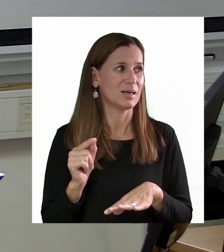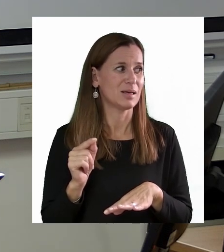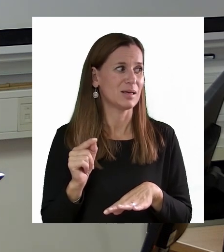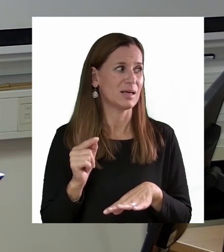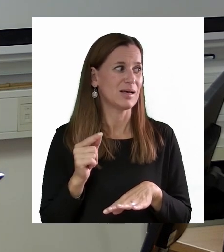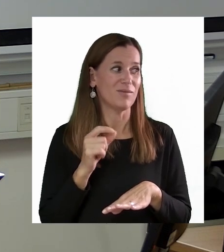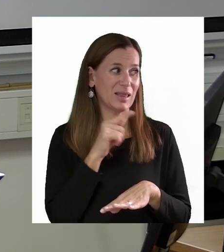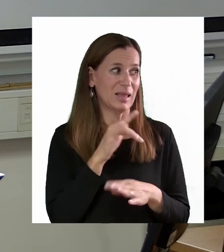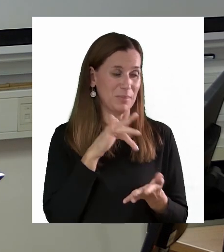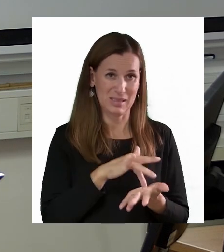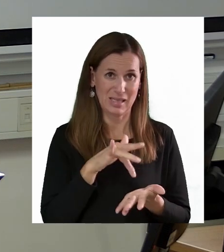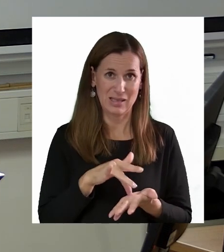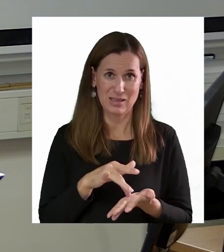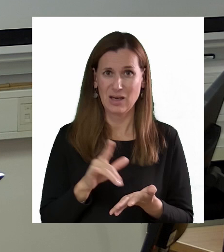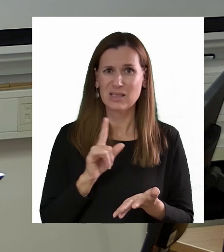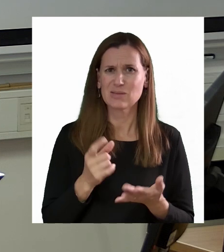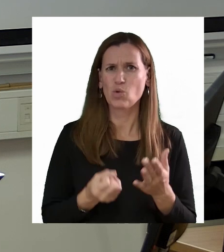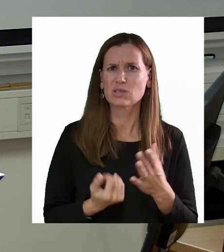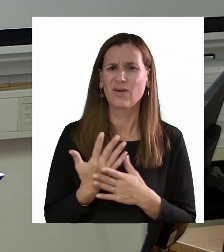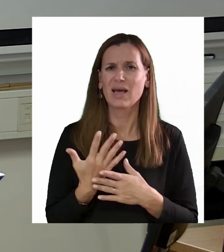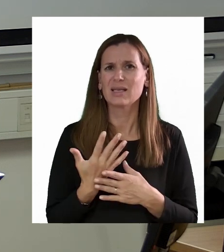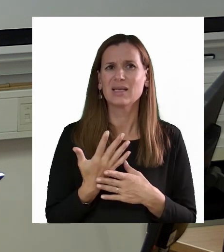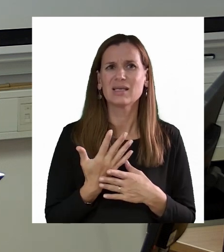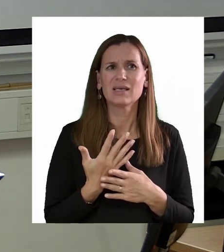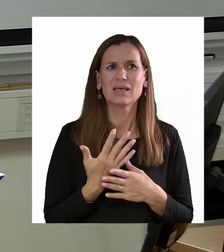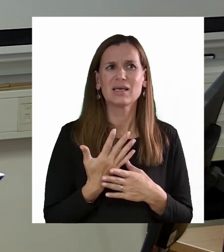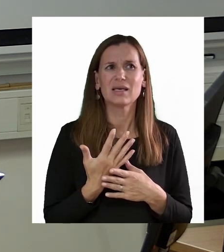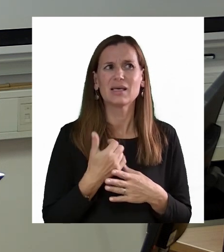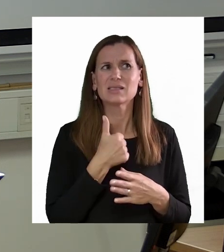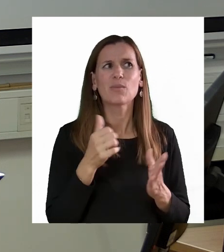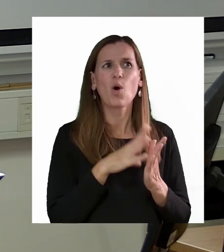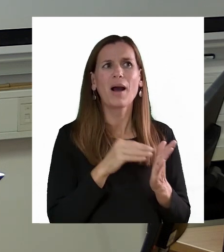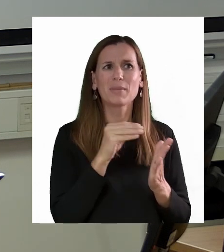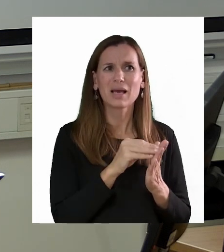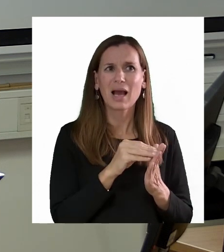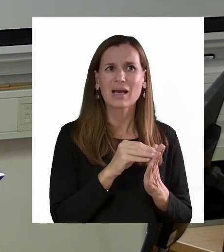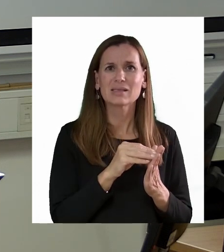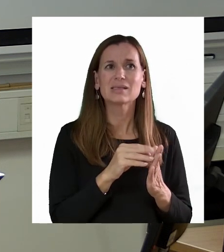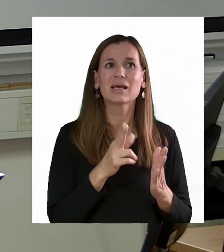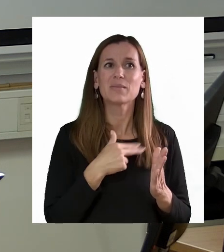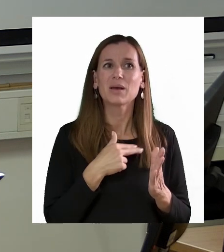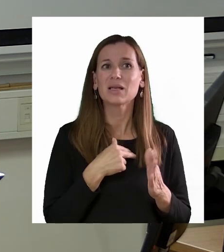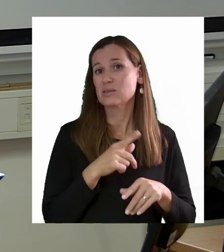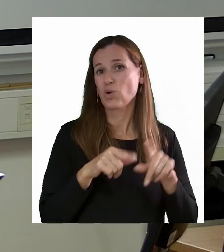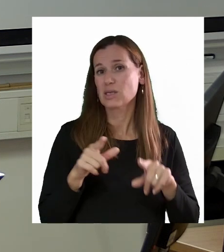as I said, we didn't create just send students applications. We are applications. We have different kind of application as well as we